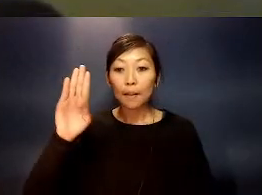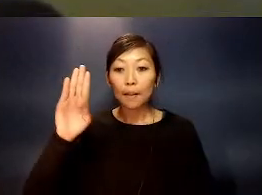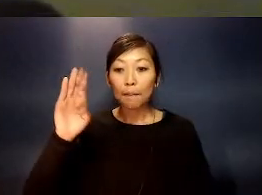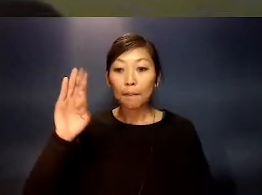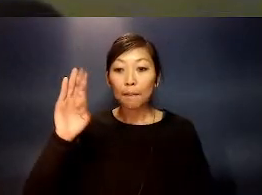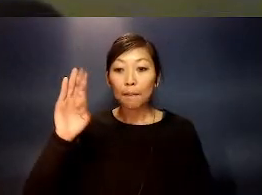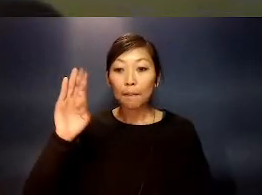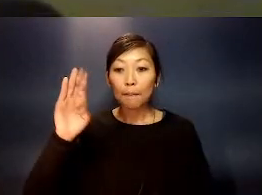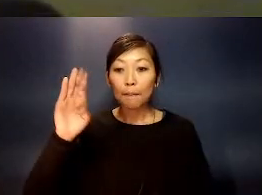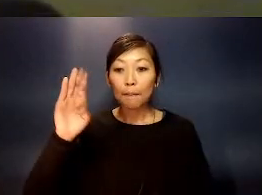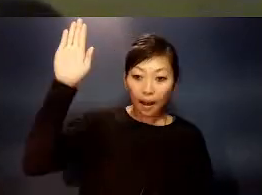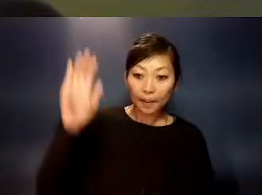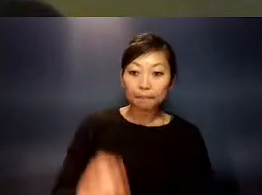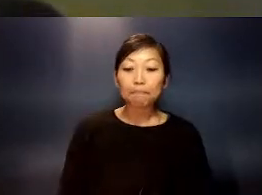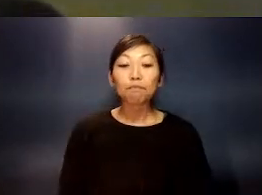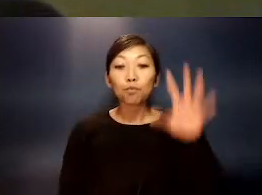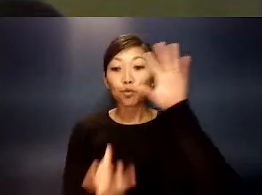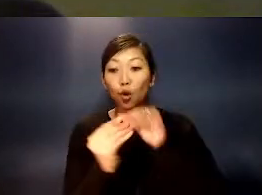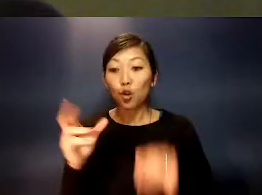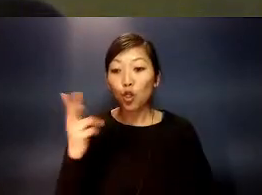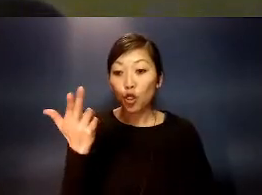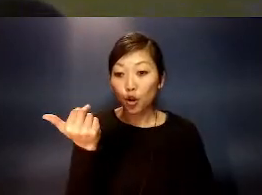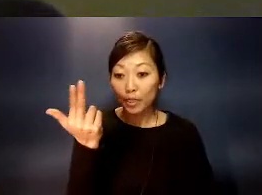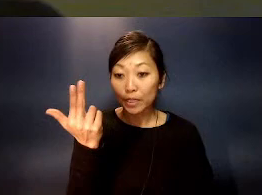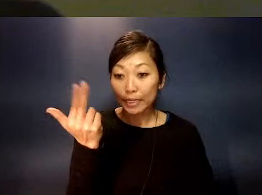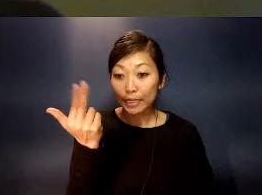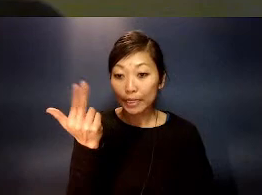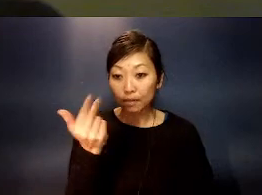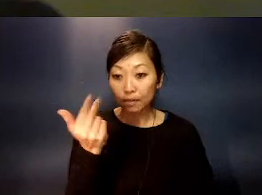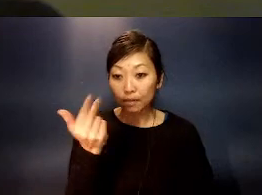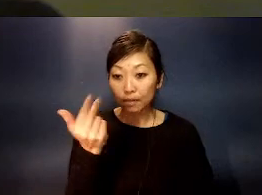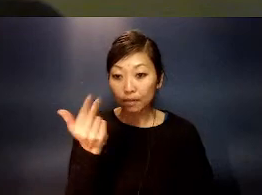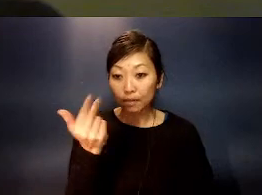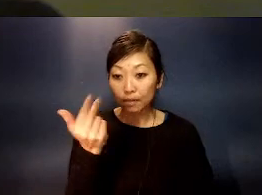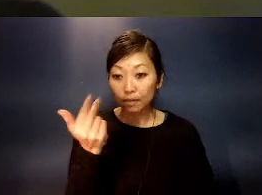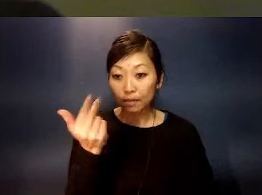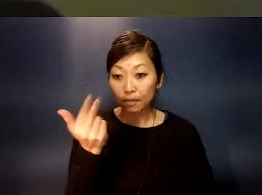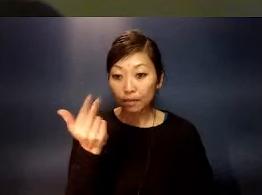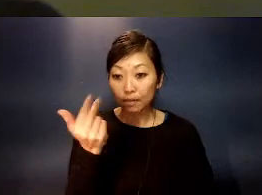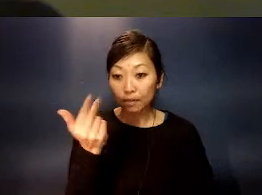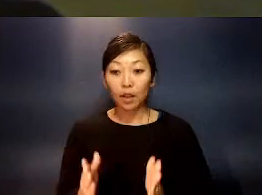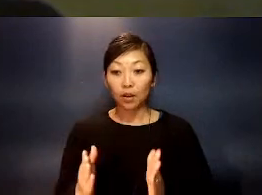THE NEXT ITEM IS THE PROPOSED 2022 GENERAL APPROPRIATION RESOLUTION, WHICH FUNDS THE CITY'S OPERATING DEPARTMENTS.